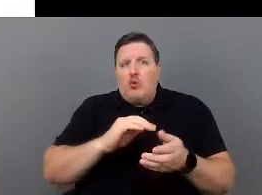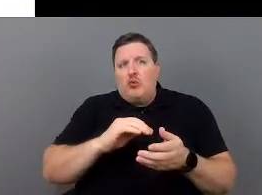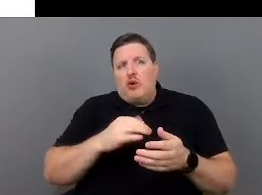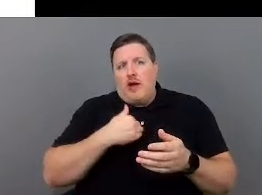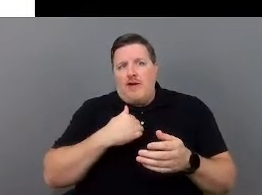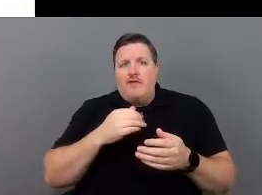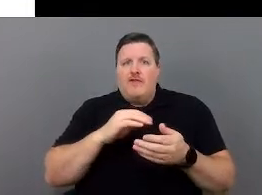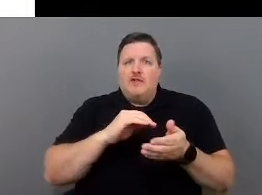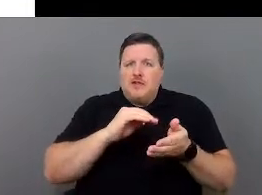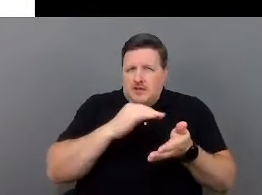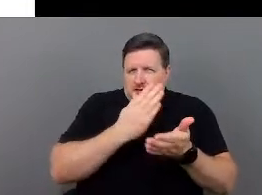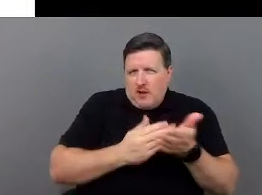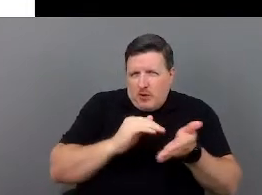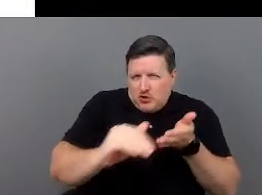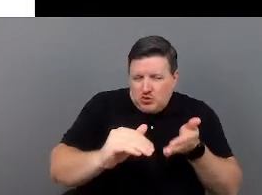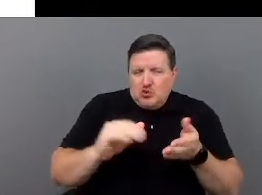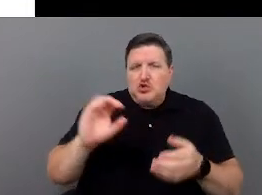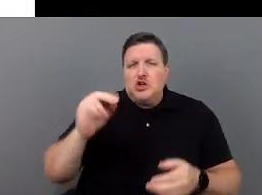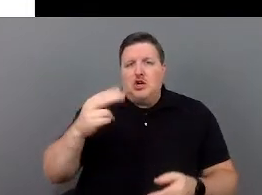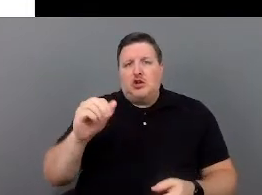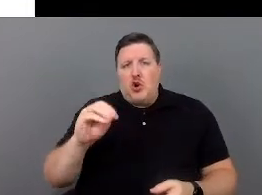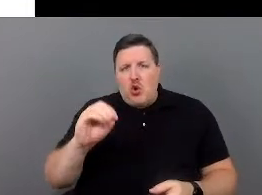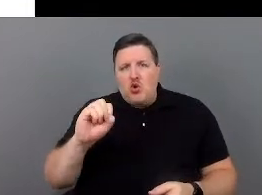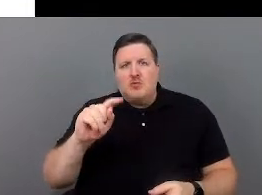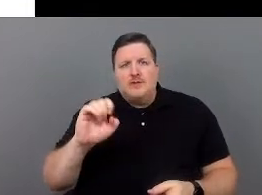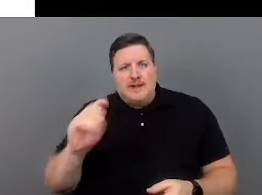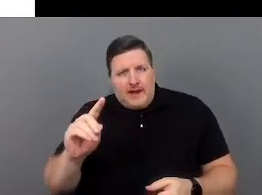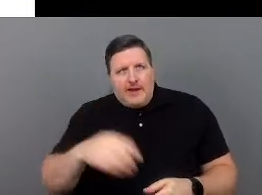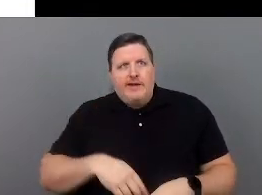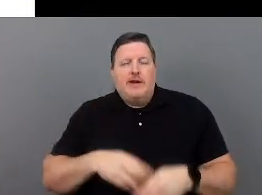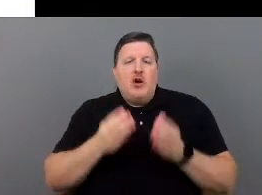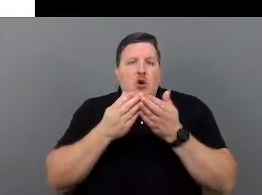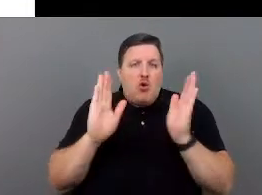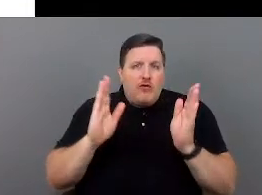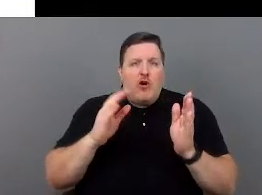AS HOMESTEAD AND DEFERRALS, OVERALL CHANGES TO MARKET VALUES OF CLASSES OF PROPERTIES, SO COMMERCIAL VERSUS